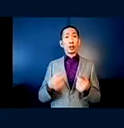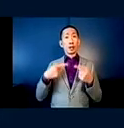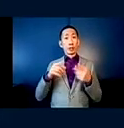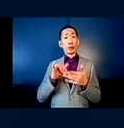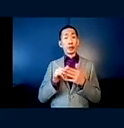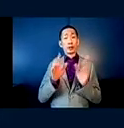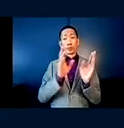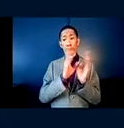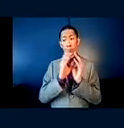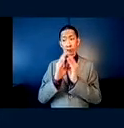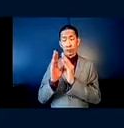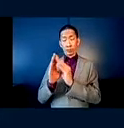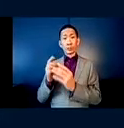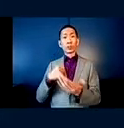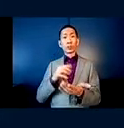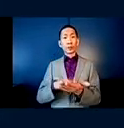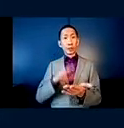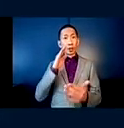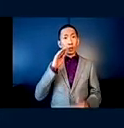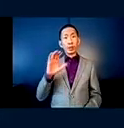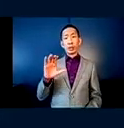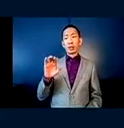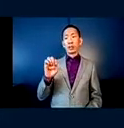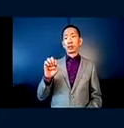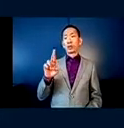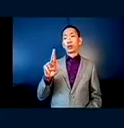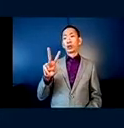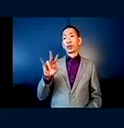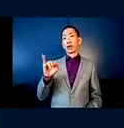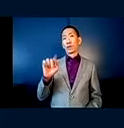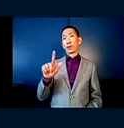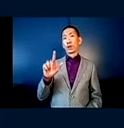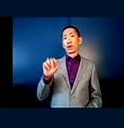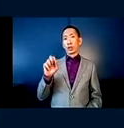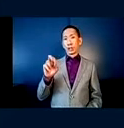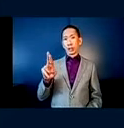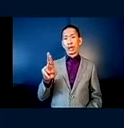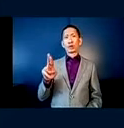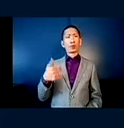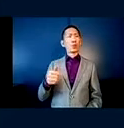DURING SOME OF THE FORUMS WE FOUND OUT THAT CERVICAL CANCER